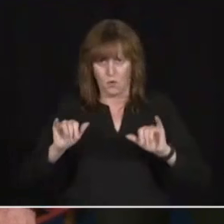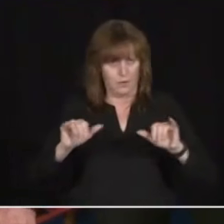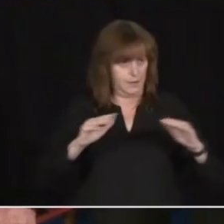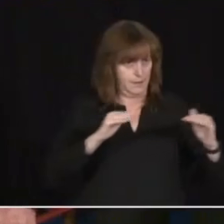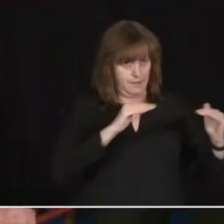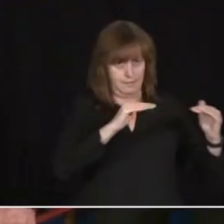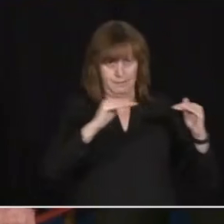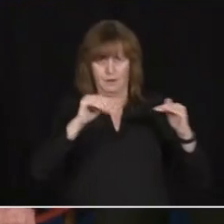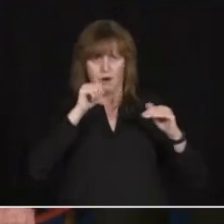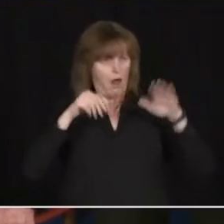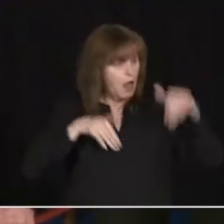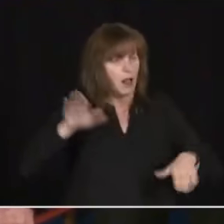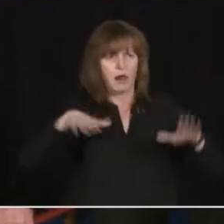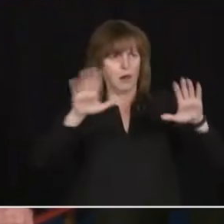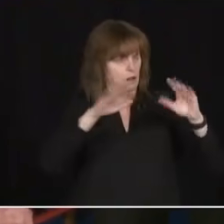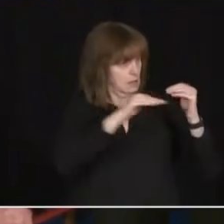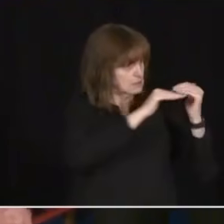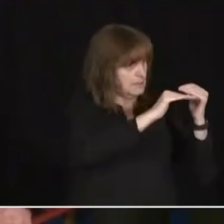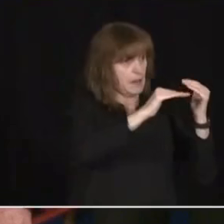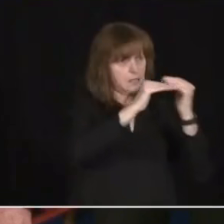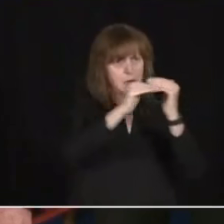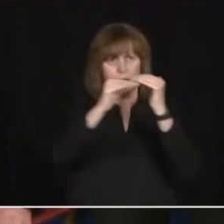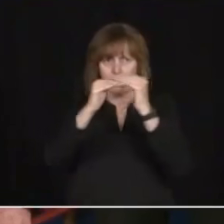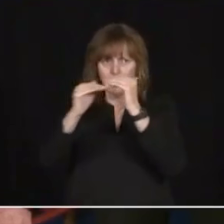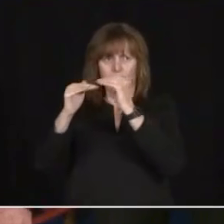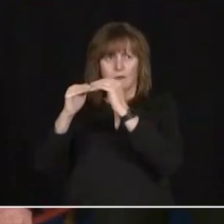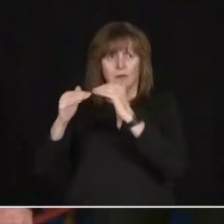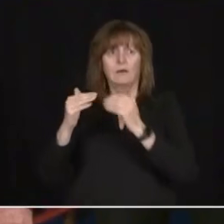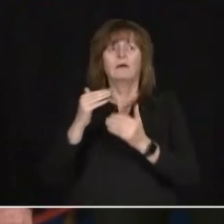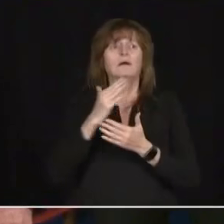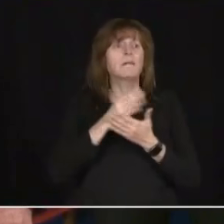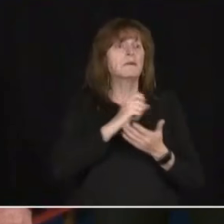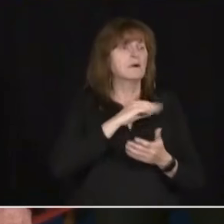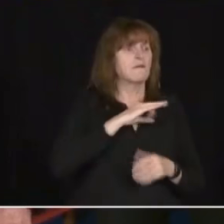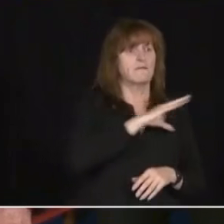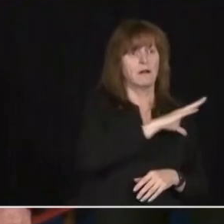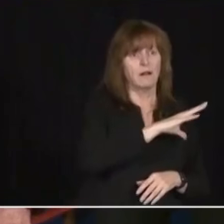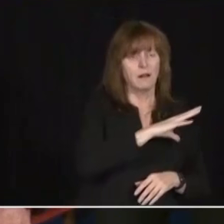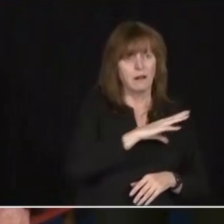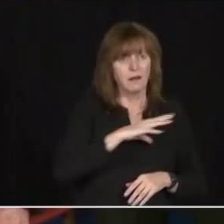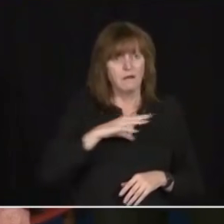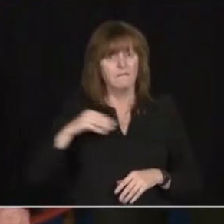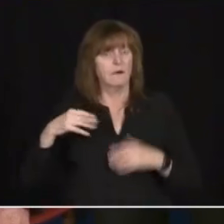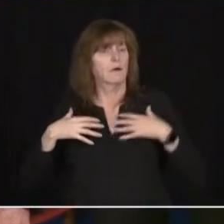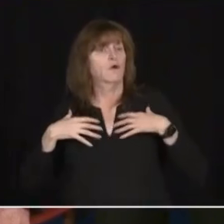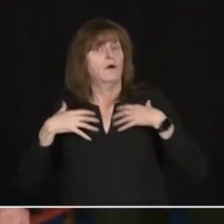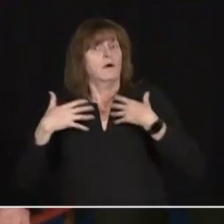our hospitals to make sure we can go into the long-term care homes to stabilize them, to bring